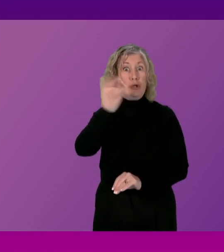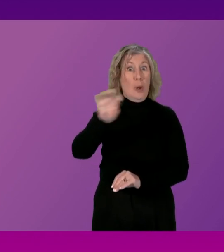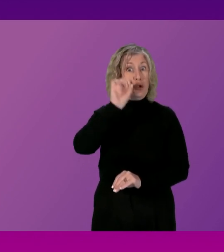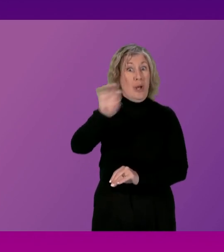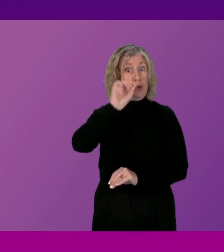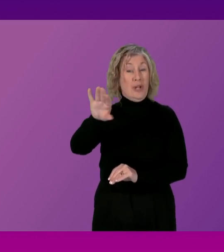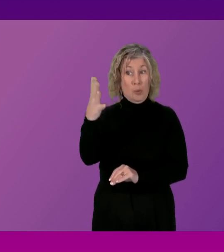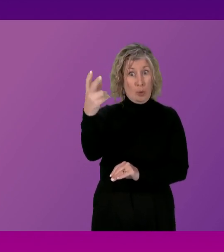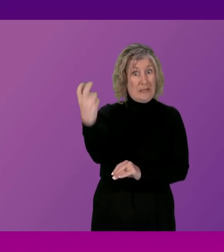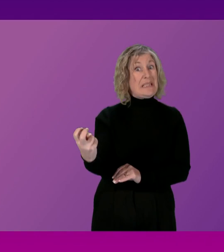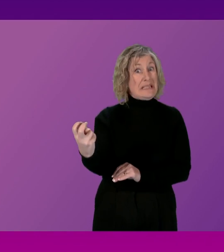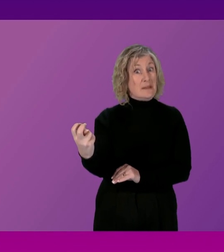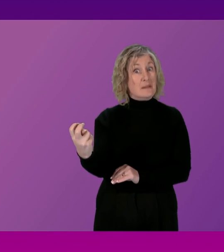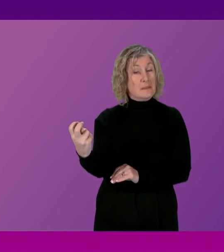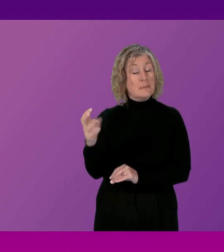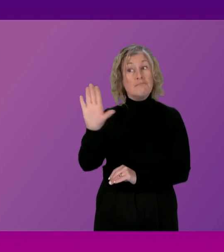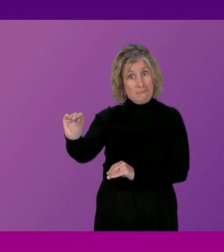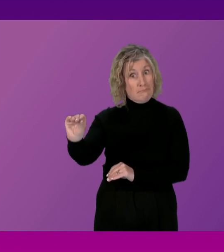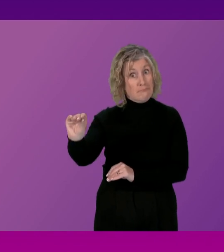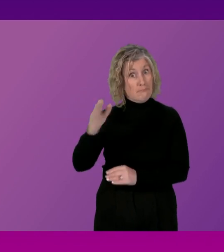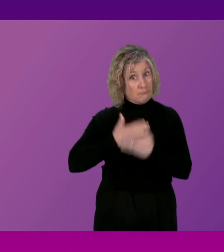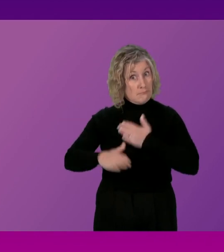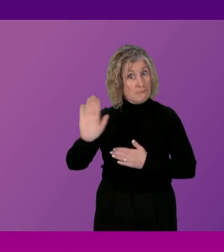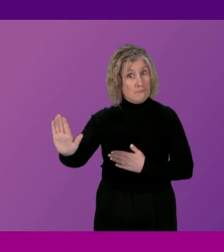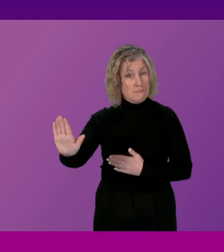I would be very grateful if you could comply.